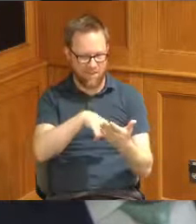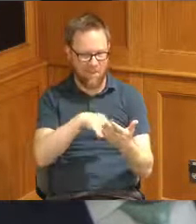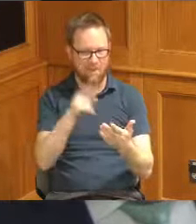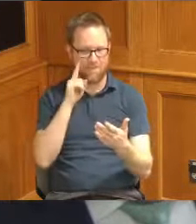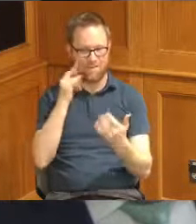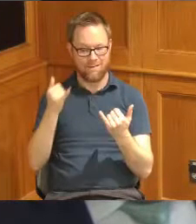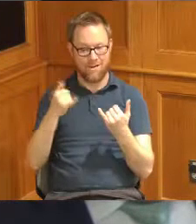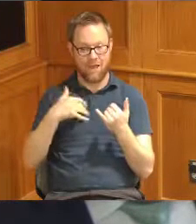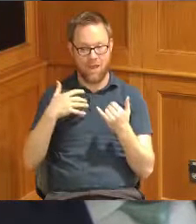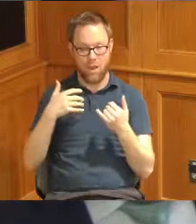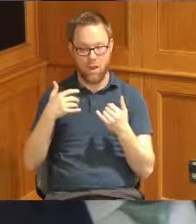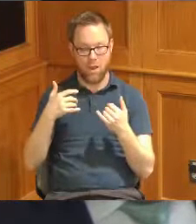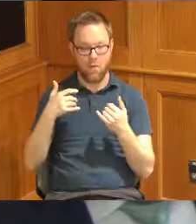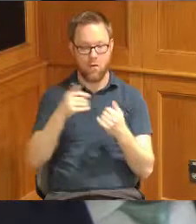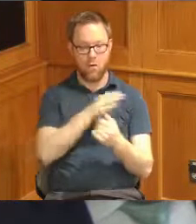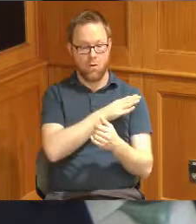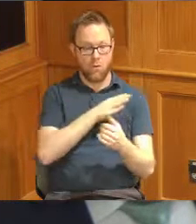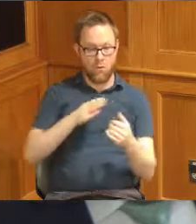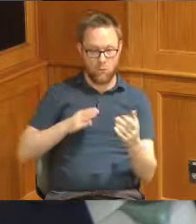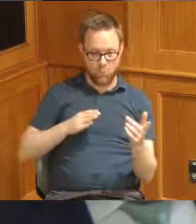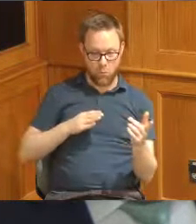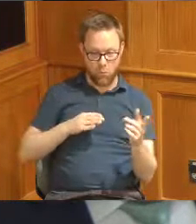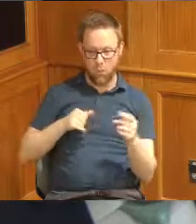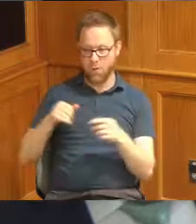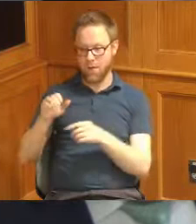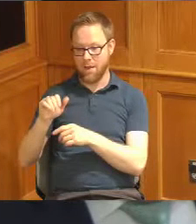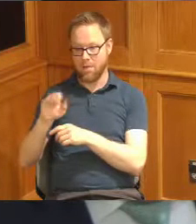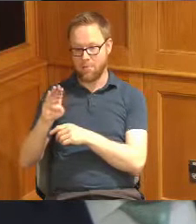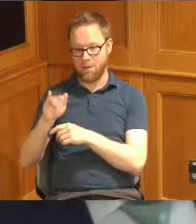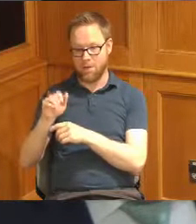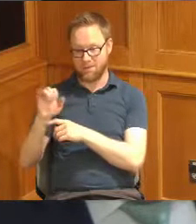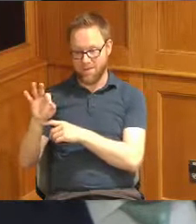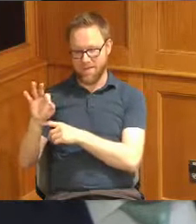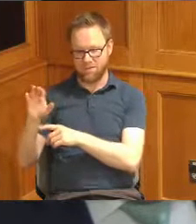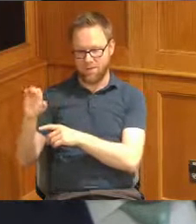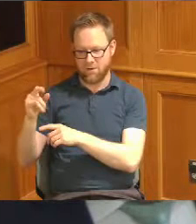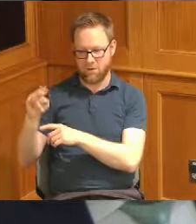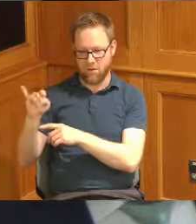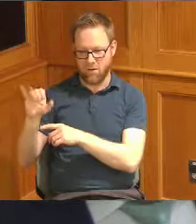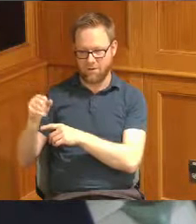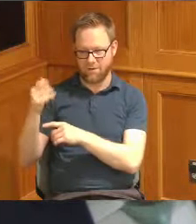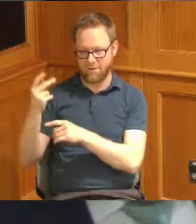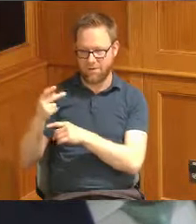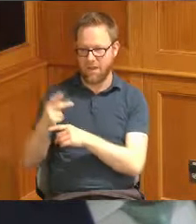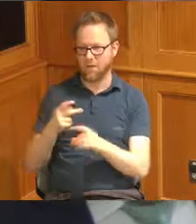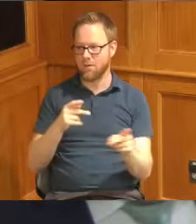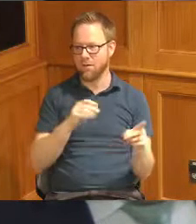agreement between the Board Alloy and BASF cognis on that particular language the Administration is